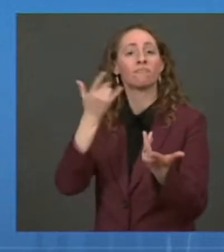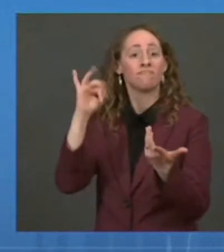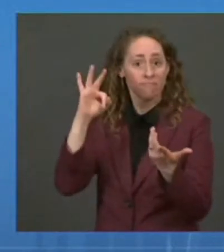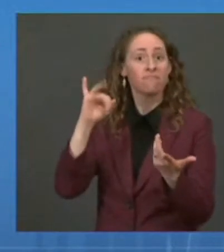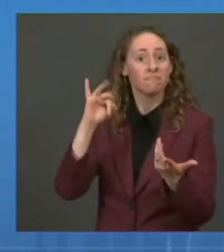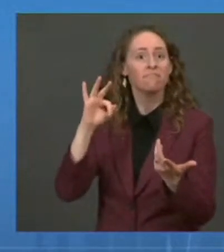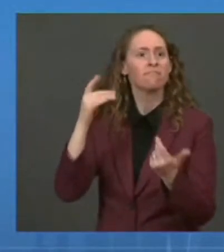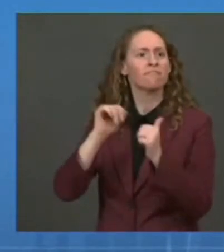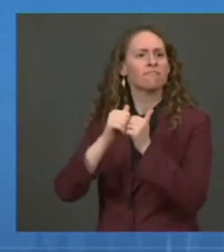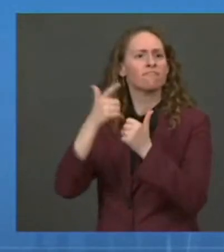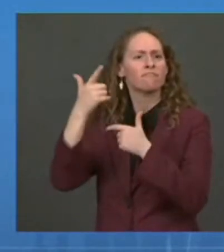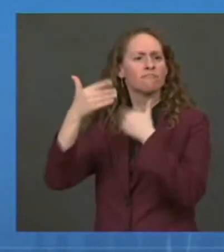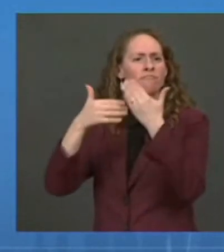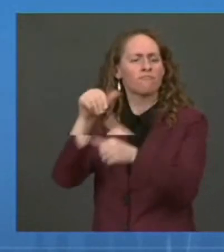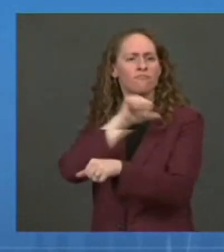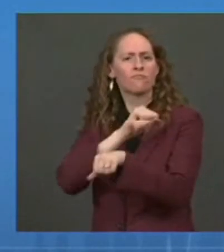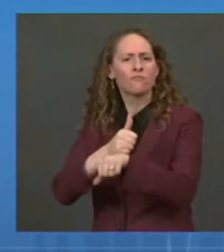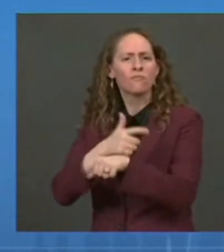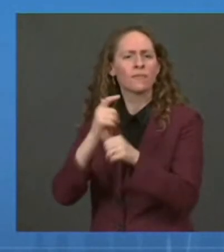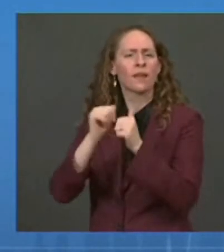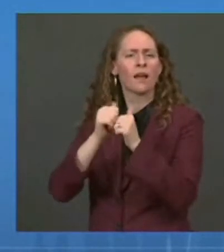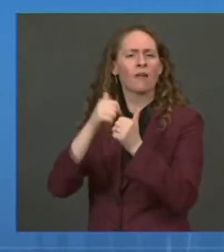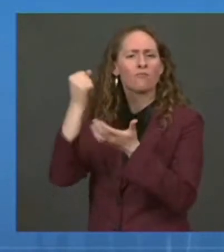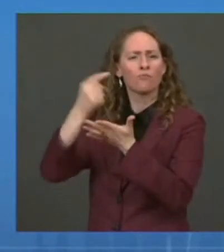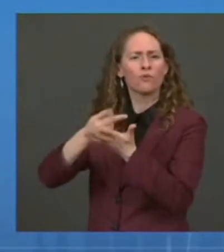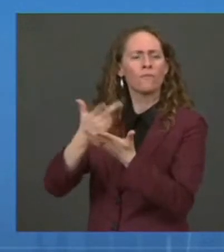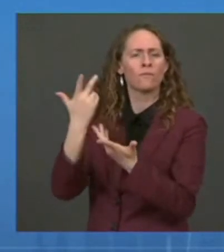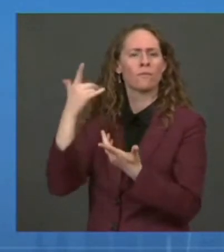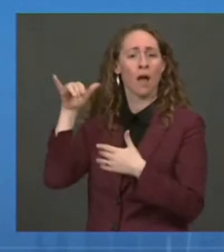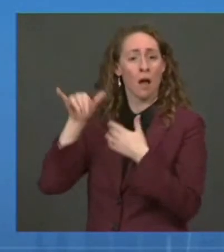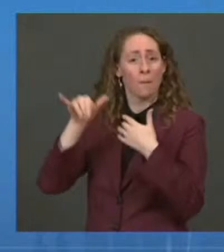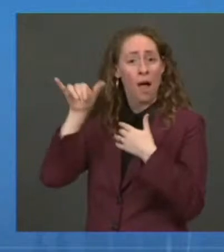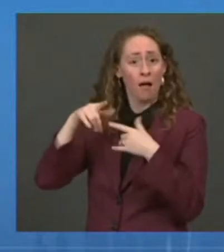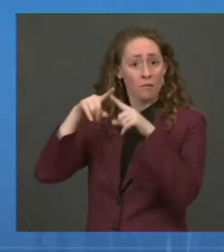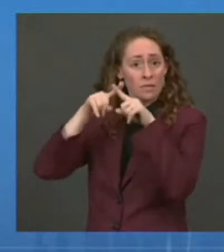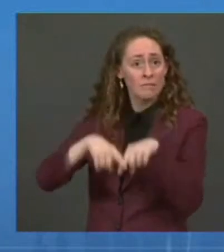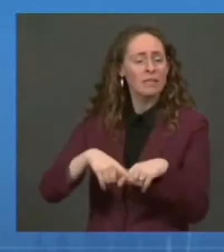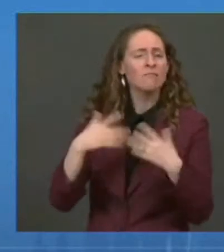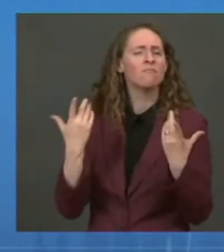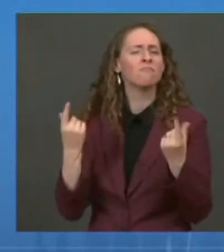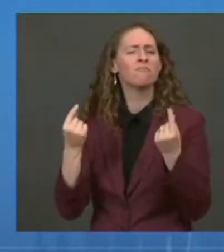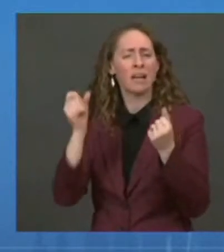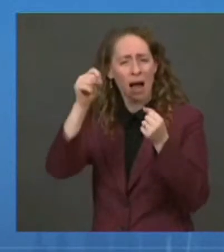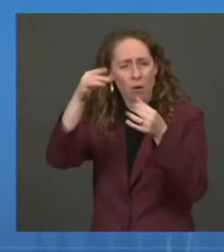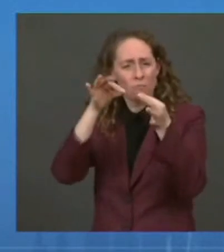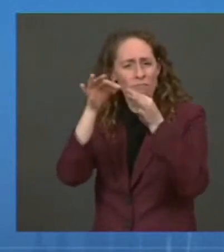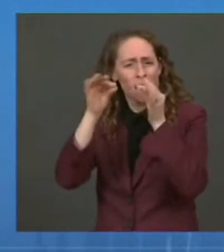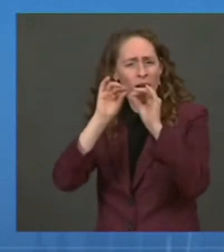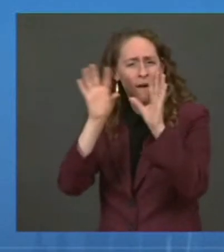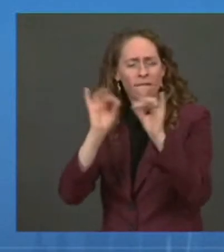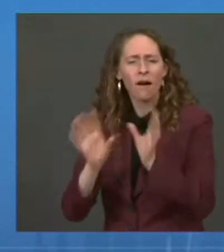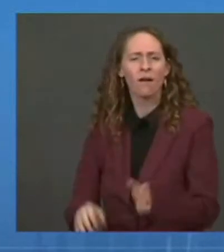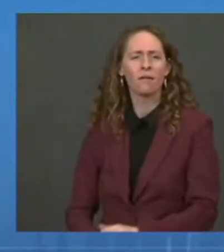BASED ON ANTI BODY DATA. DR. FAUCI WHY DON'T YOU GET